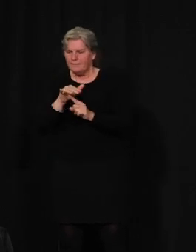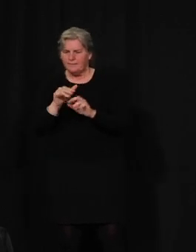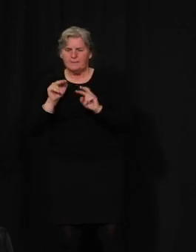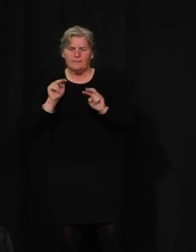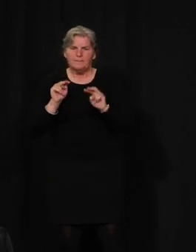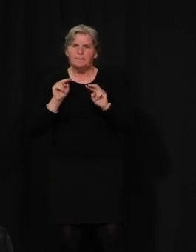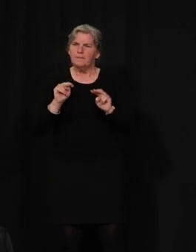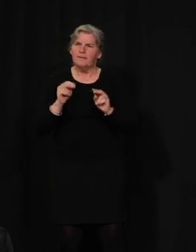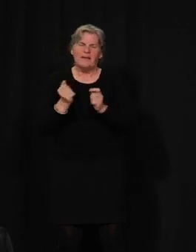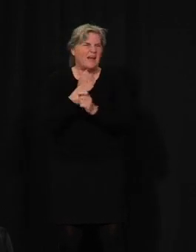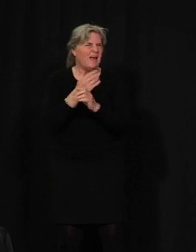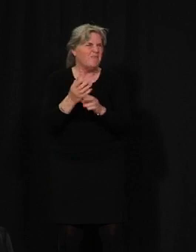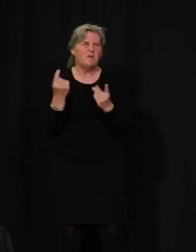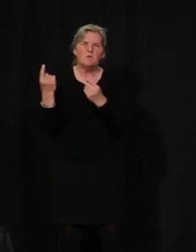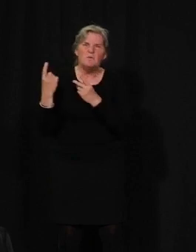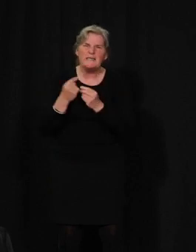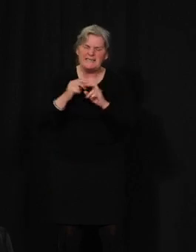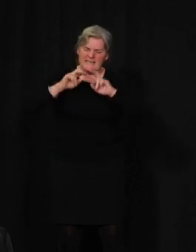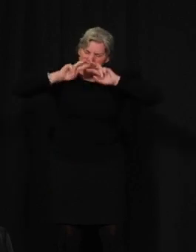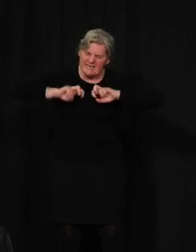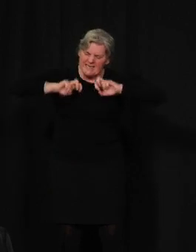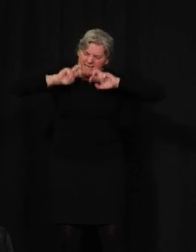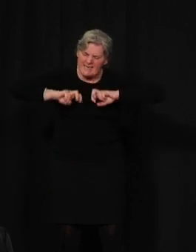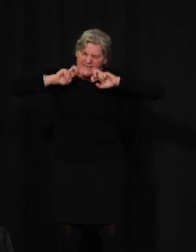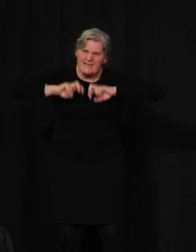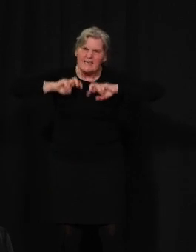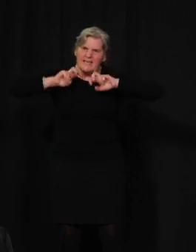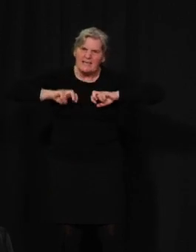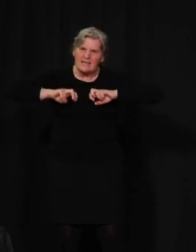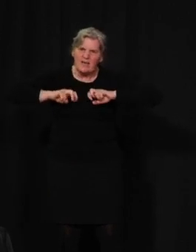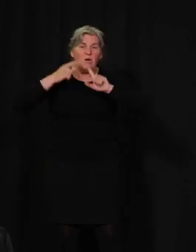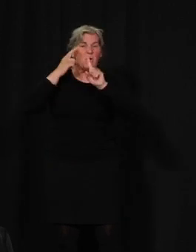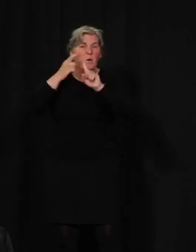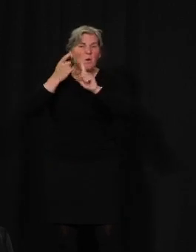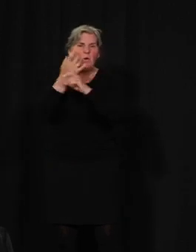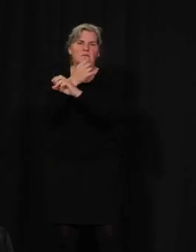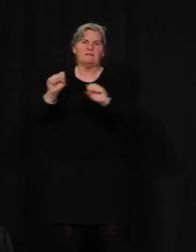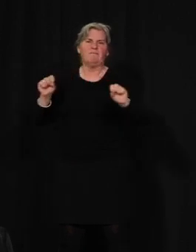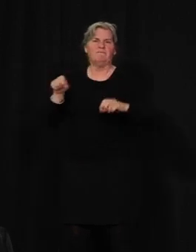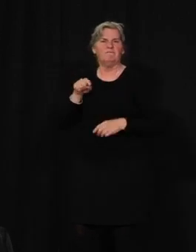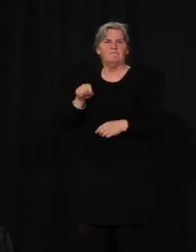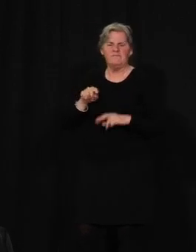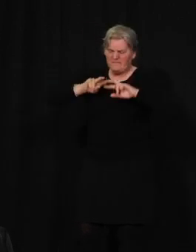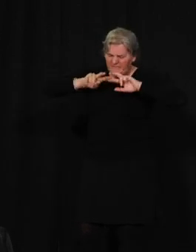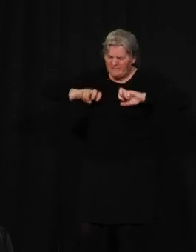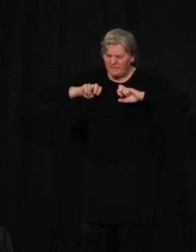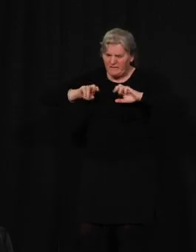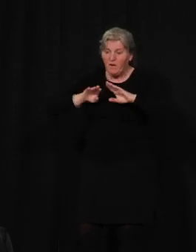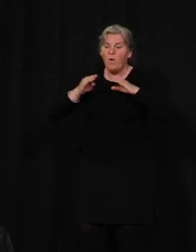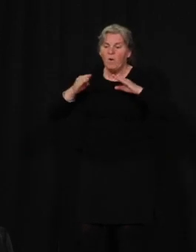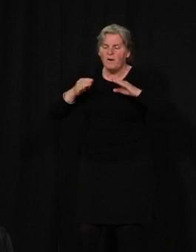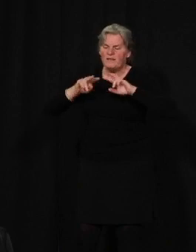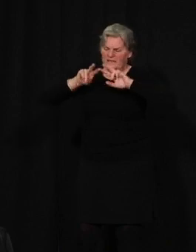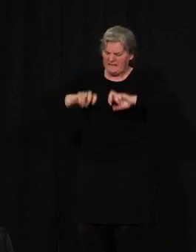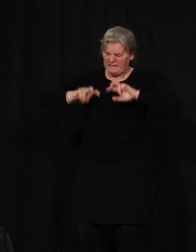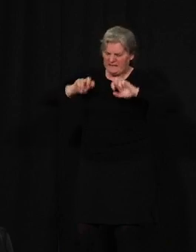Everything we do is examined unr the lens of keeping us safe. Please, please remember to be kd